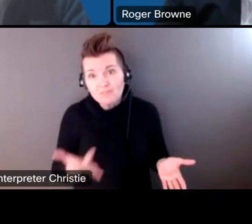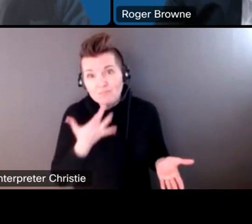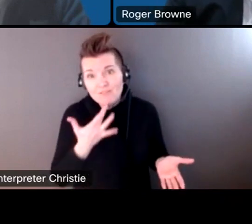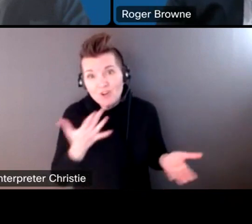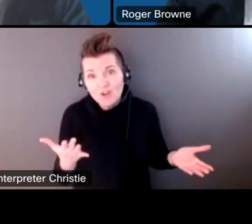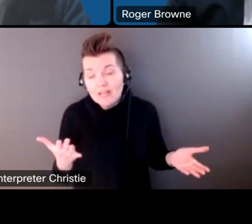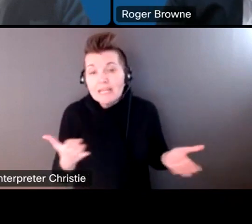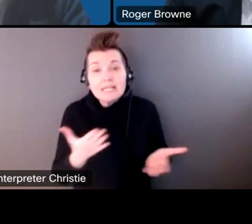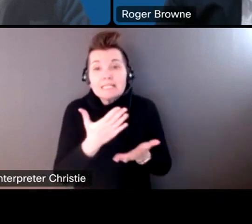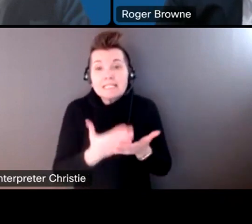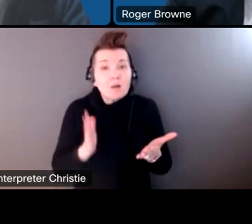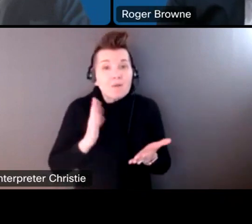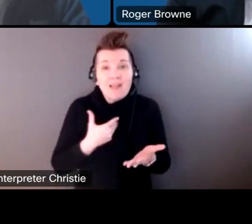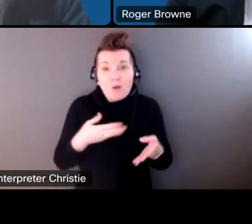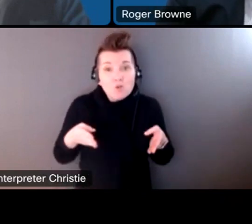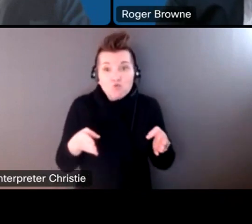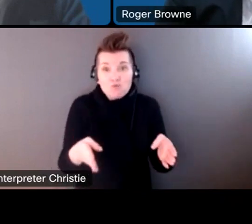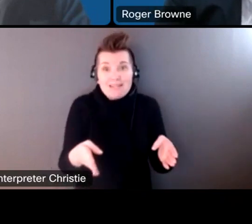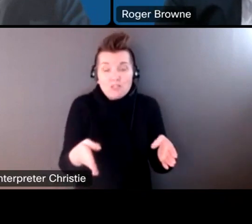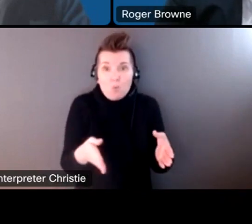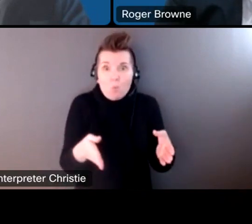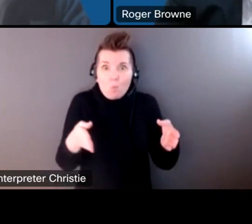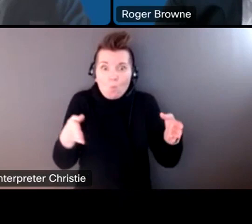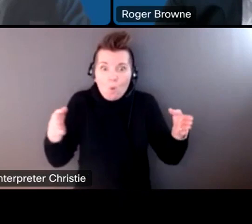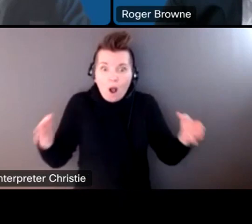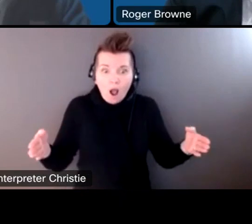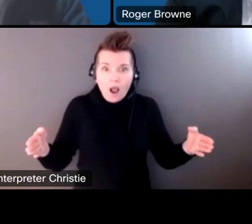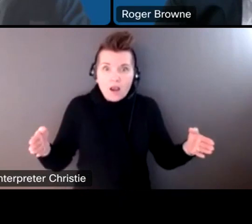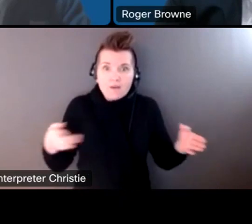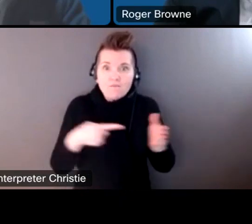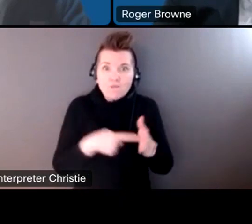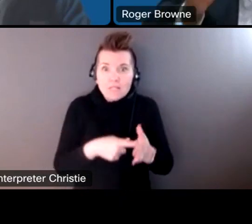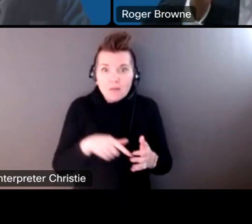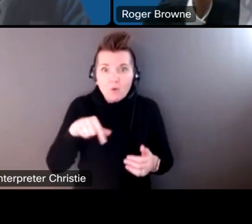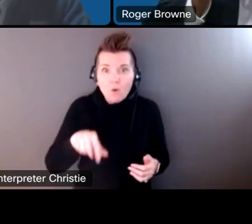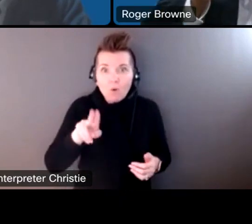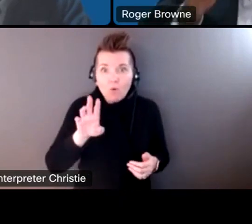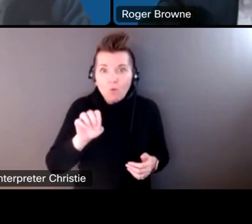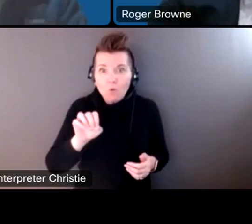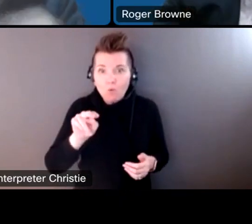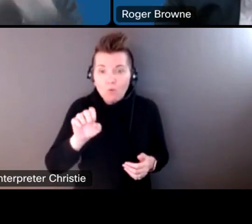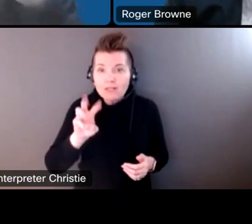Some of them are very, very wide like a Queens Way, and what are the considerations for these